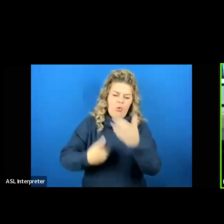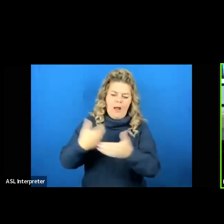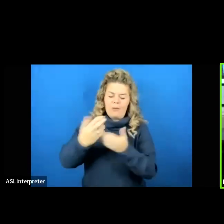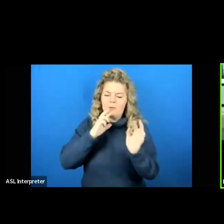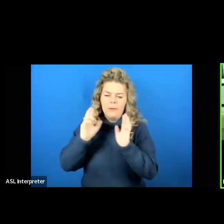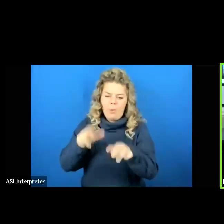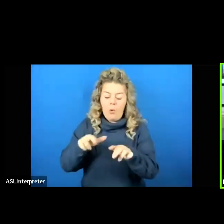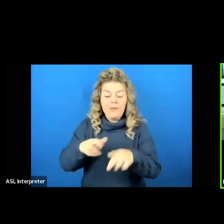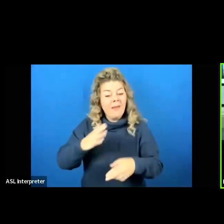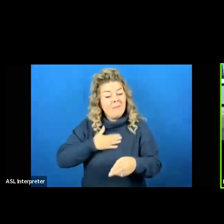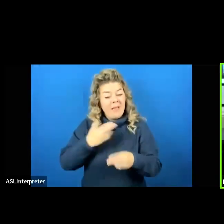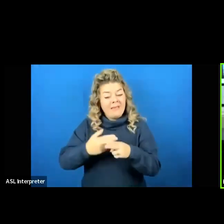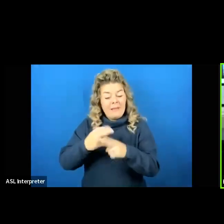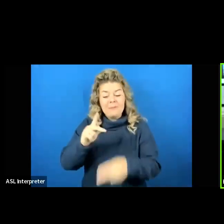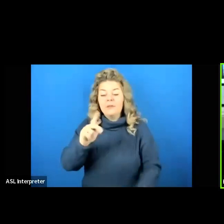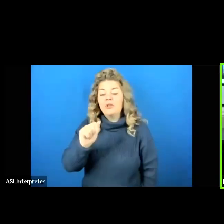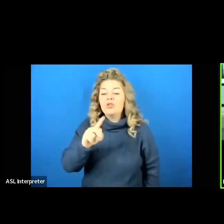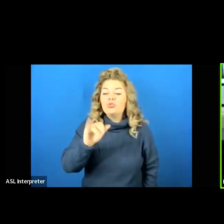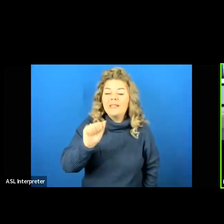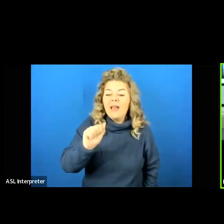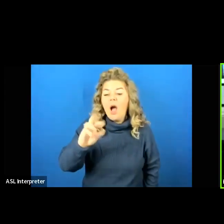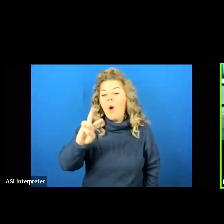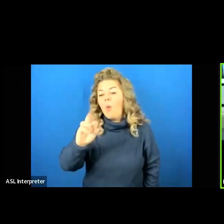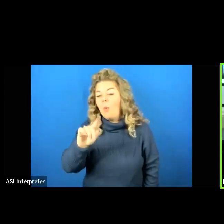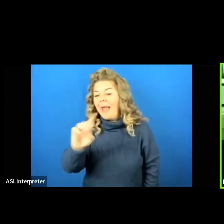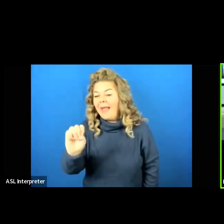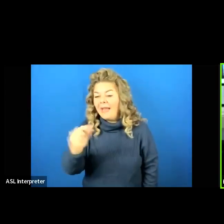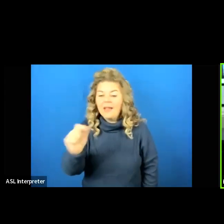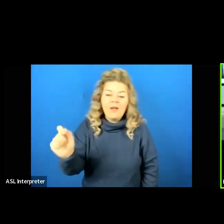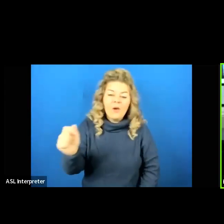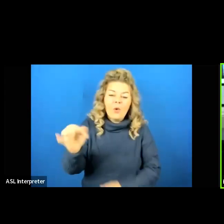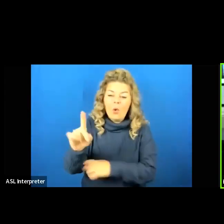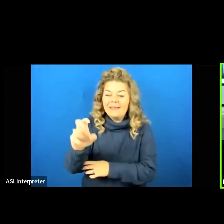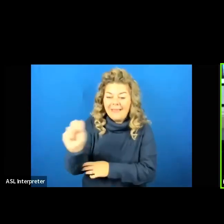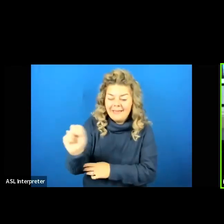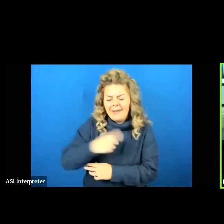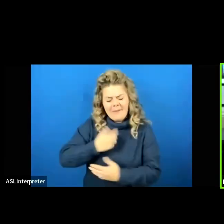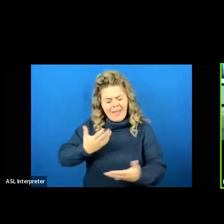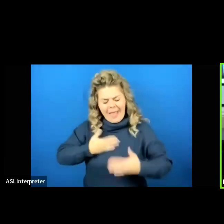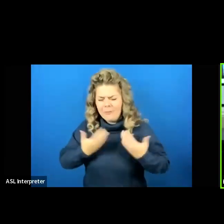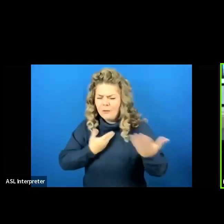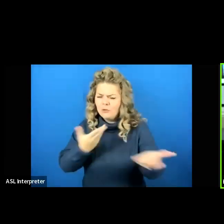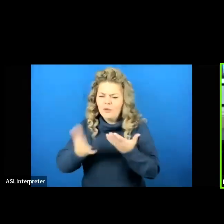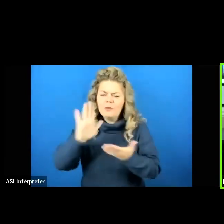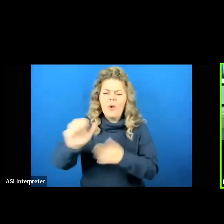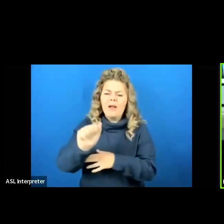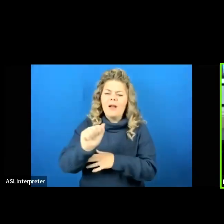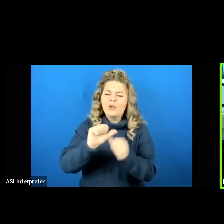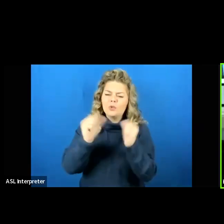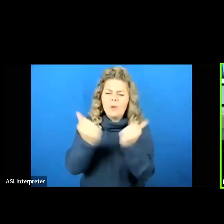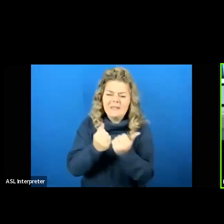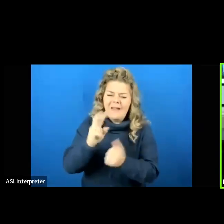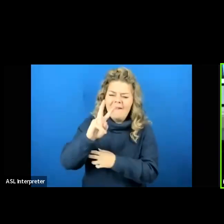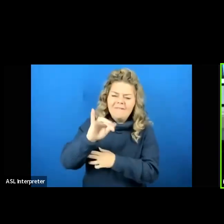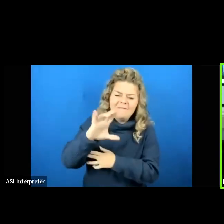My name is Katrina Wade Golden, and I am honored to serve as your associate Vice Provost Deputy Chief Diversity